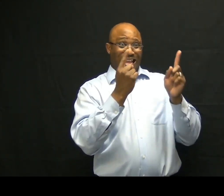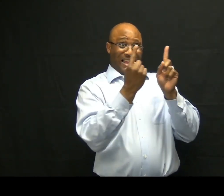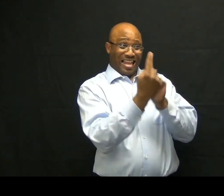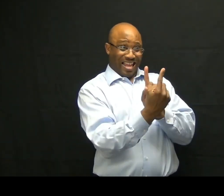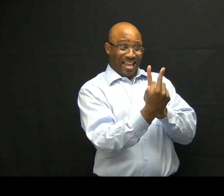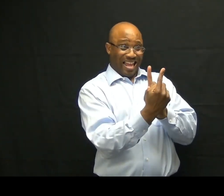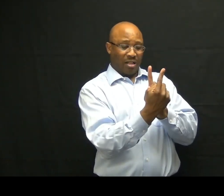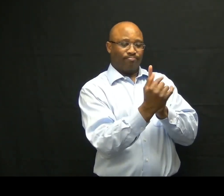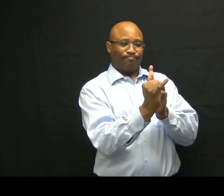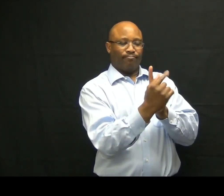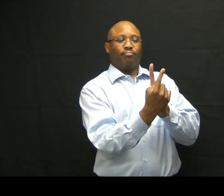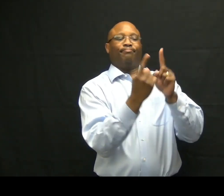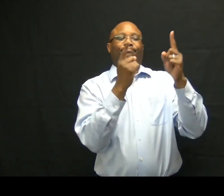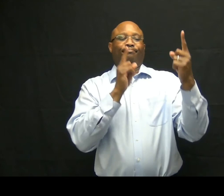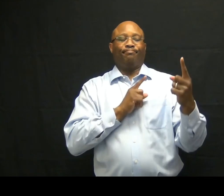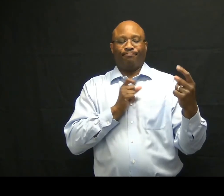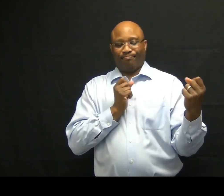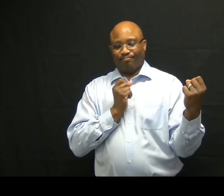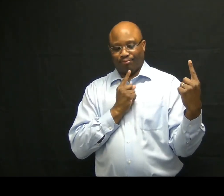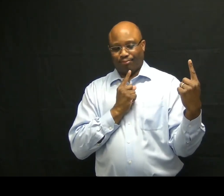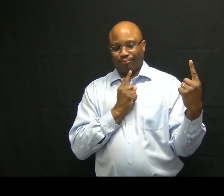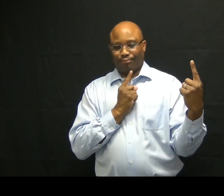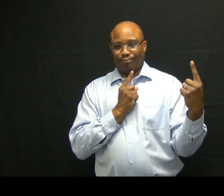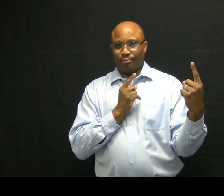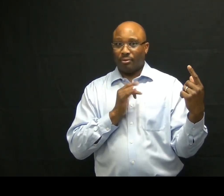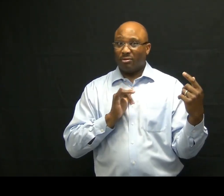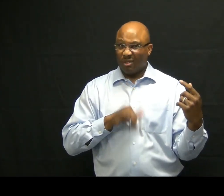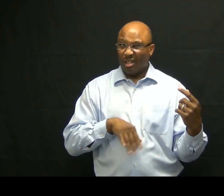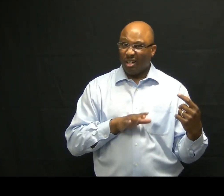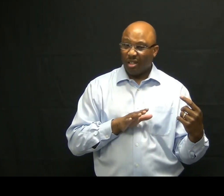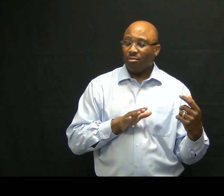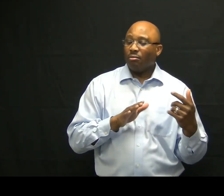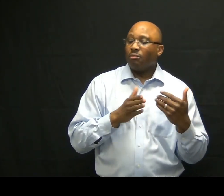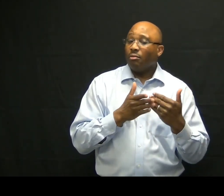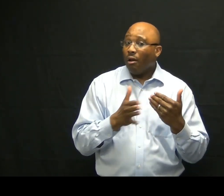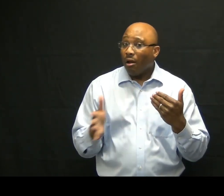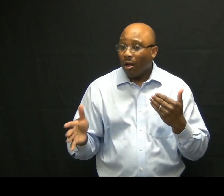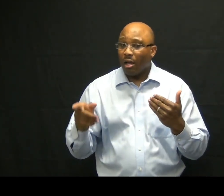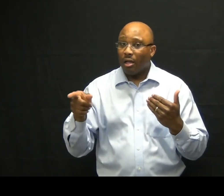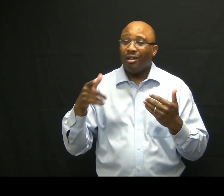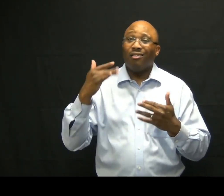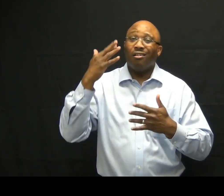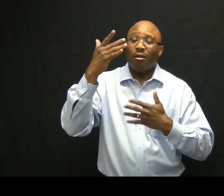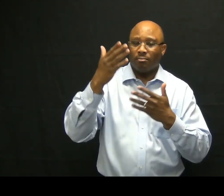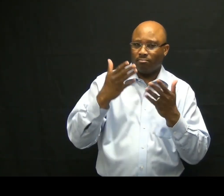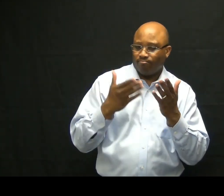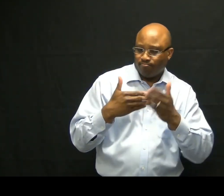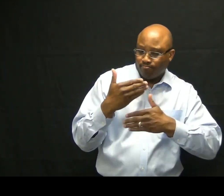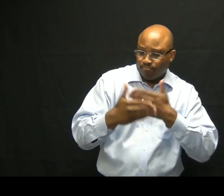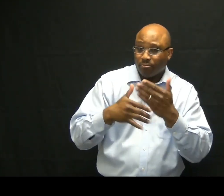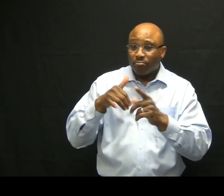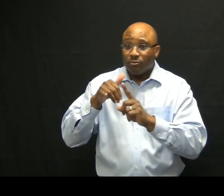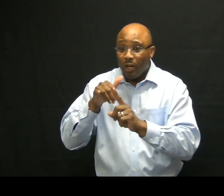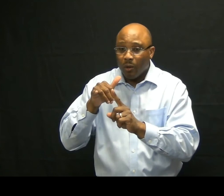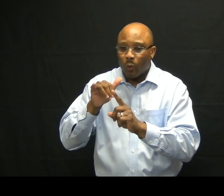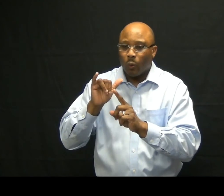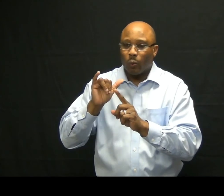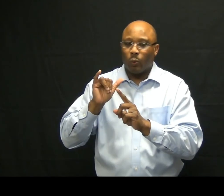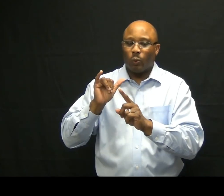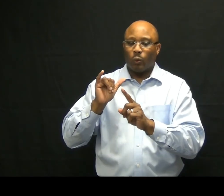This process of developing empathy for the victim can help reduce the destructive behavior.